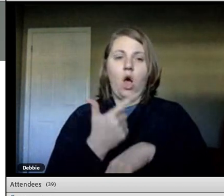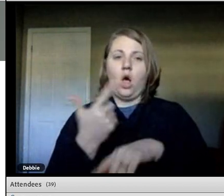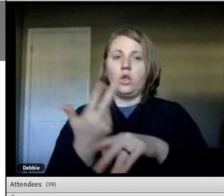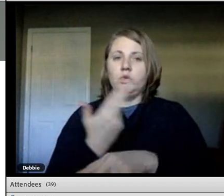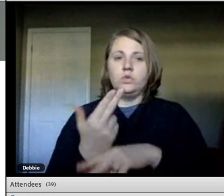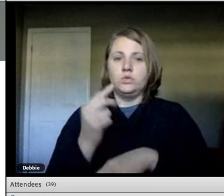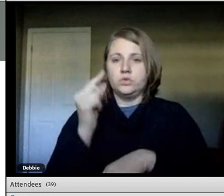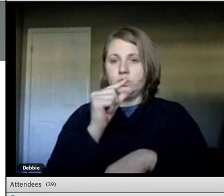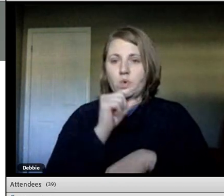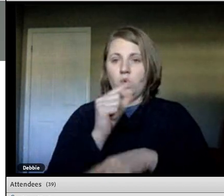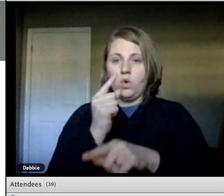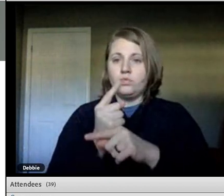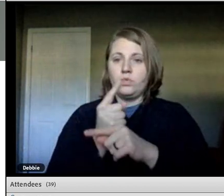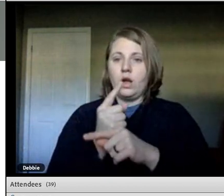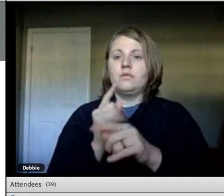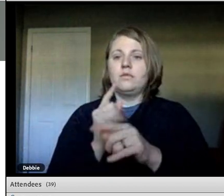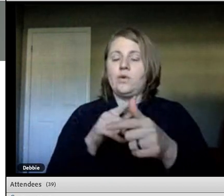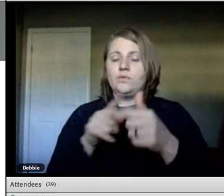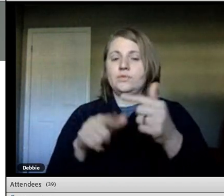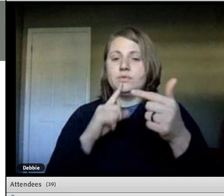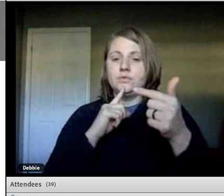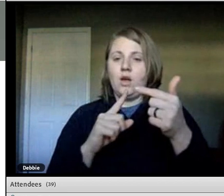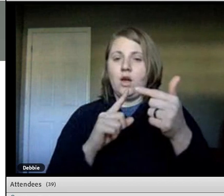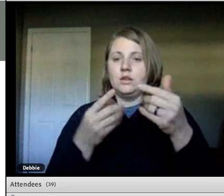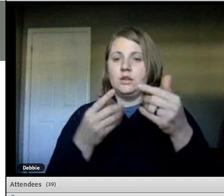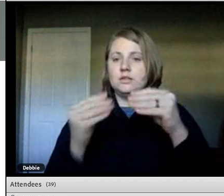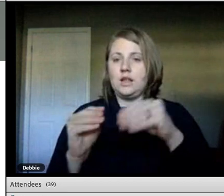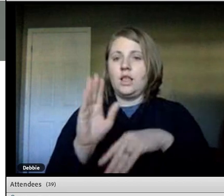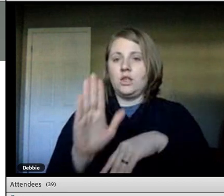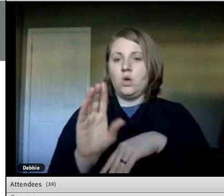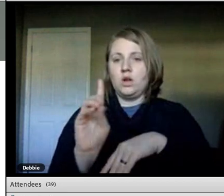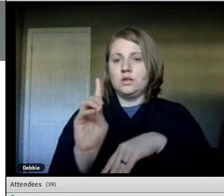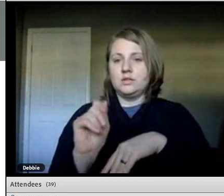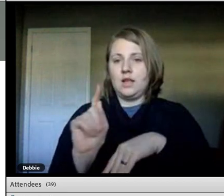Those are -- They sell the data behind-the-scenes, and they also do some advertising.